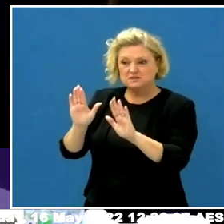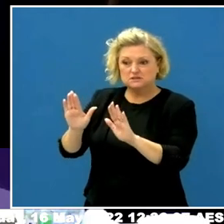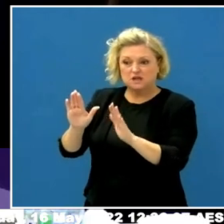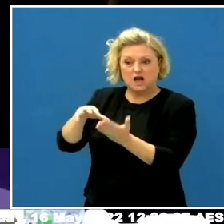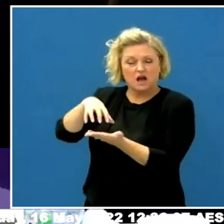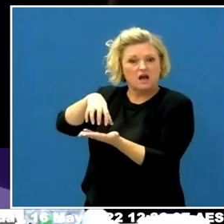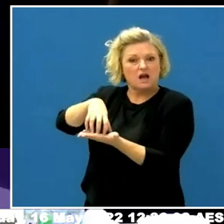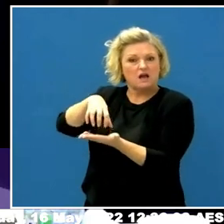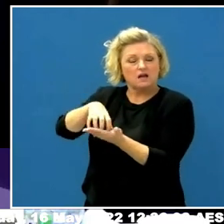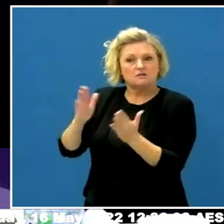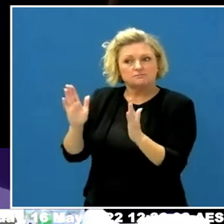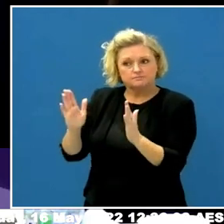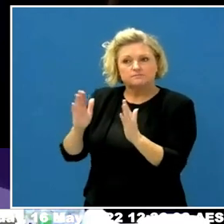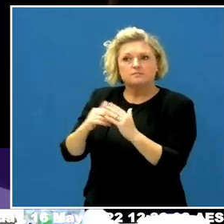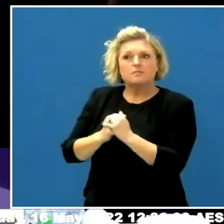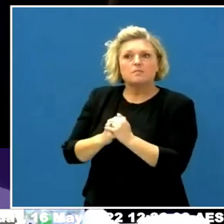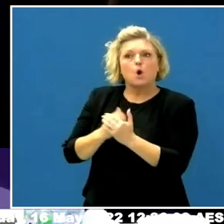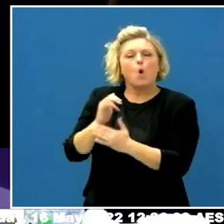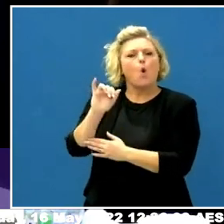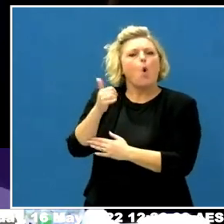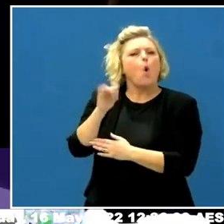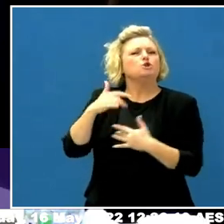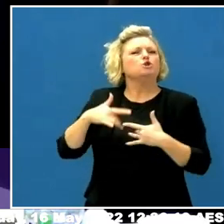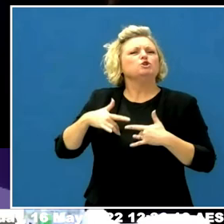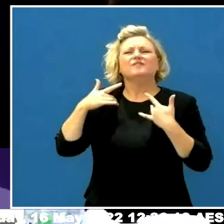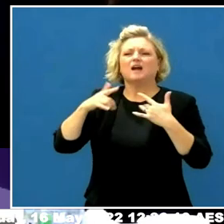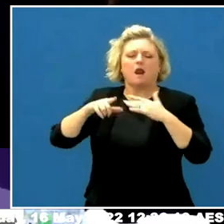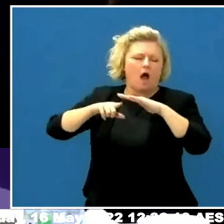greater and broader - SALLY: Yes. COMMISSIONER BENNETT: - social activity? Yes. Greater and broader.